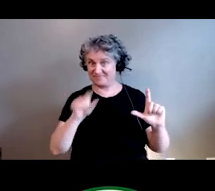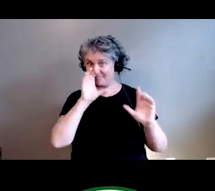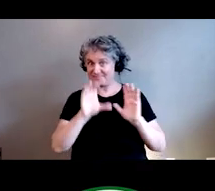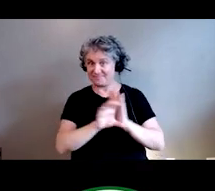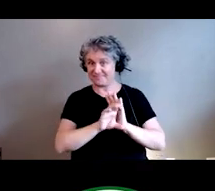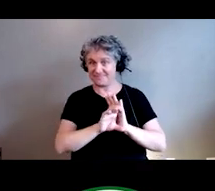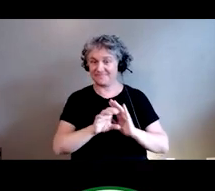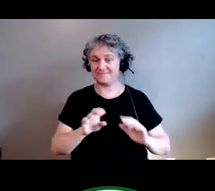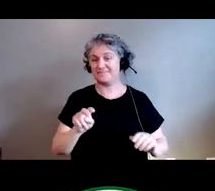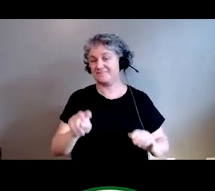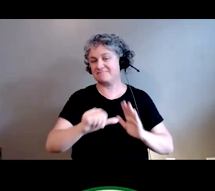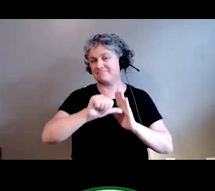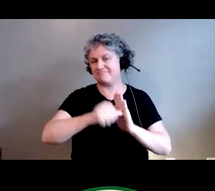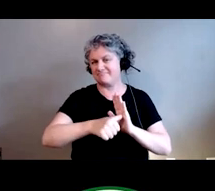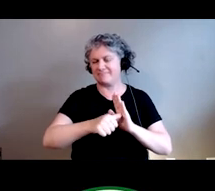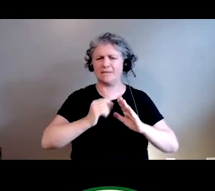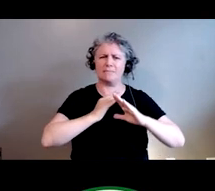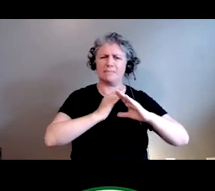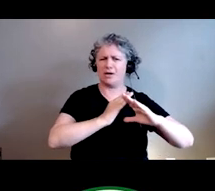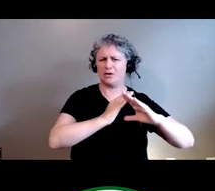riding a bowhead reach adapted mountain bike?